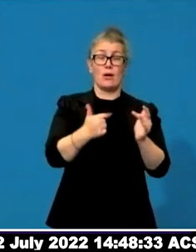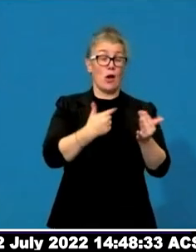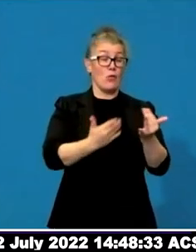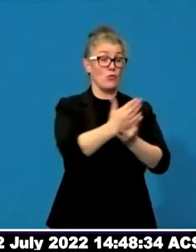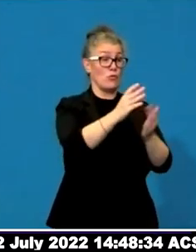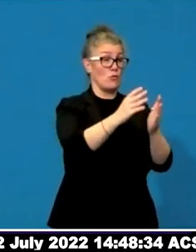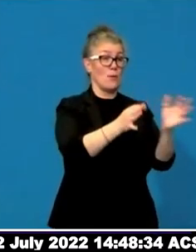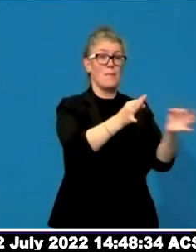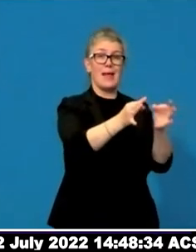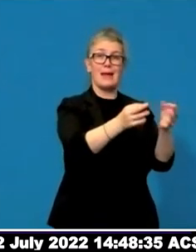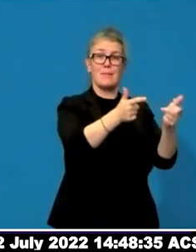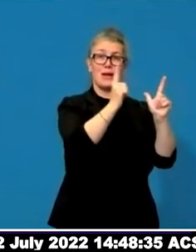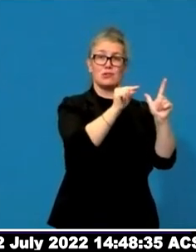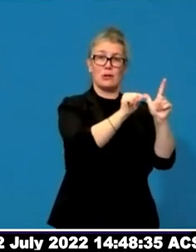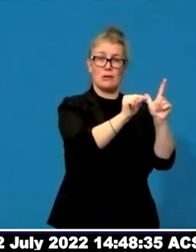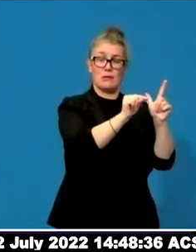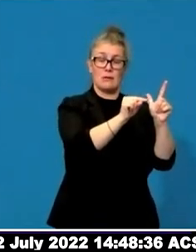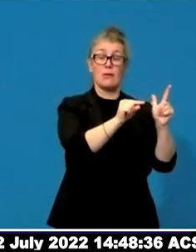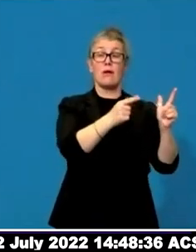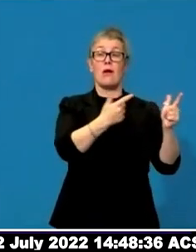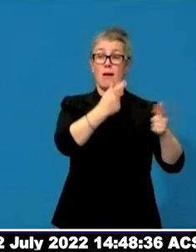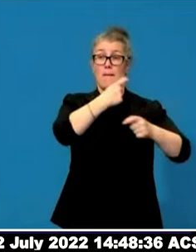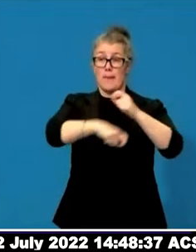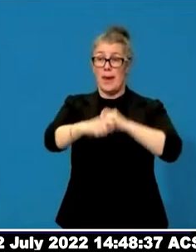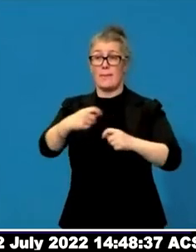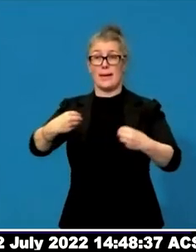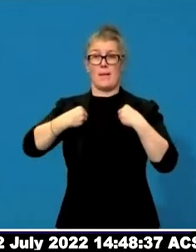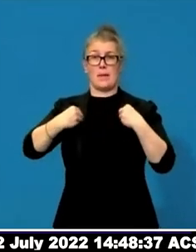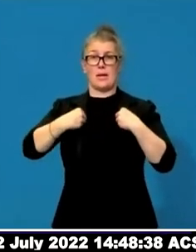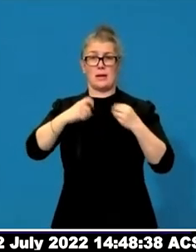When I went into a company model - by the time I had gone into a company model,